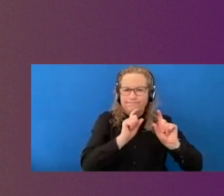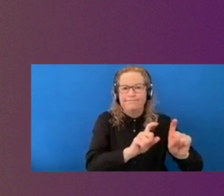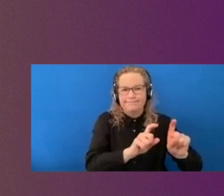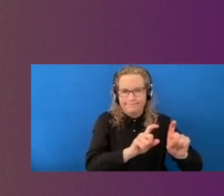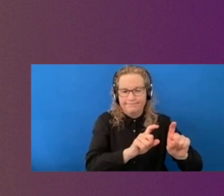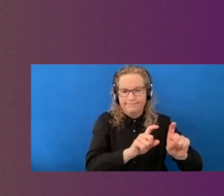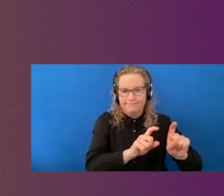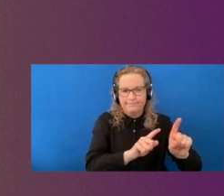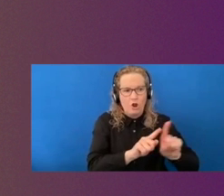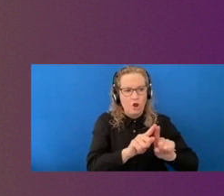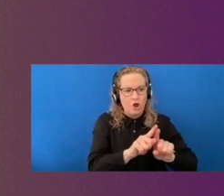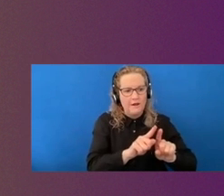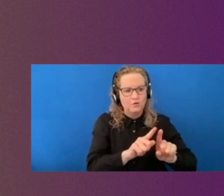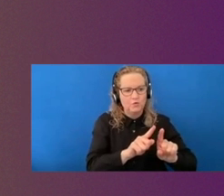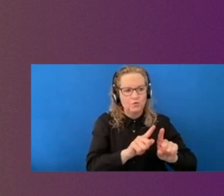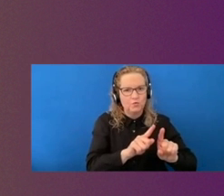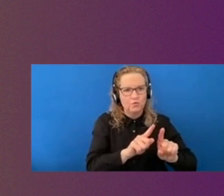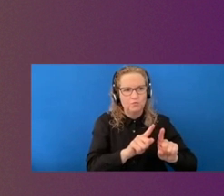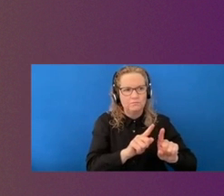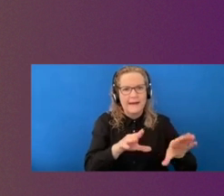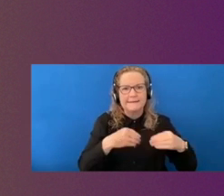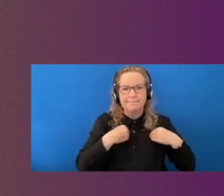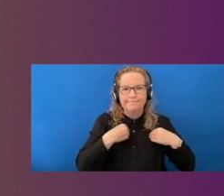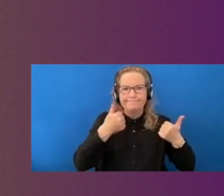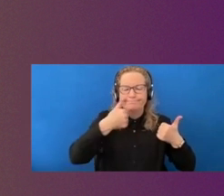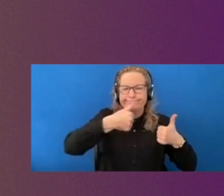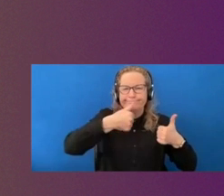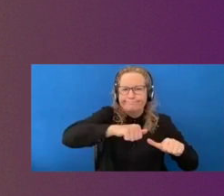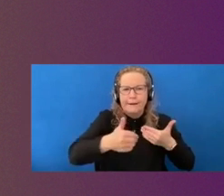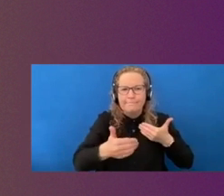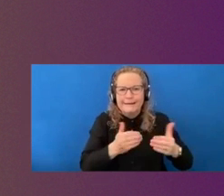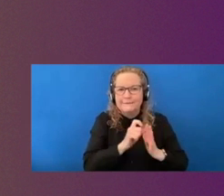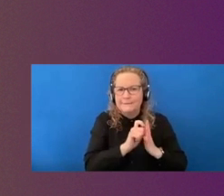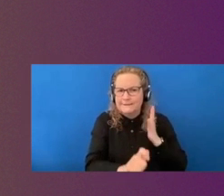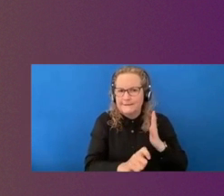to terms with the situation and just how to manage the disability um and slowly started